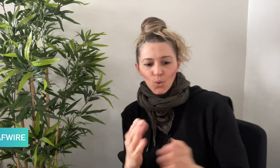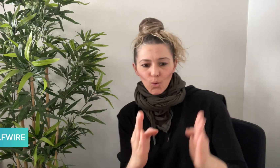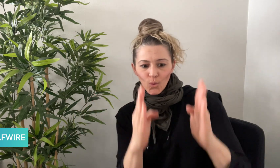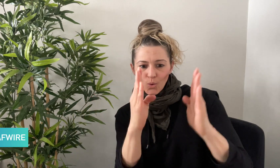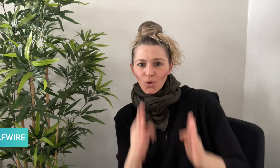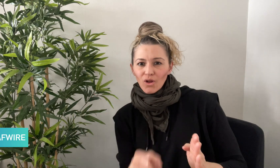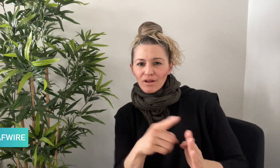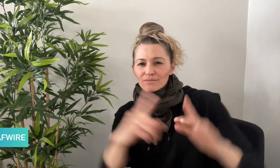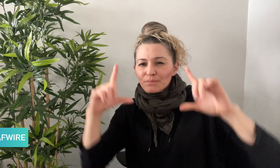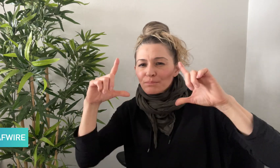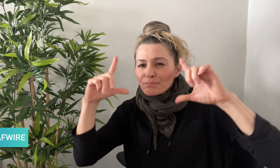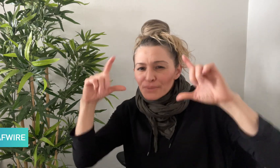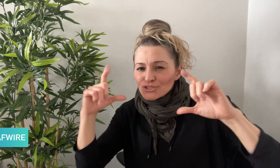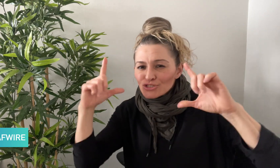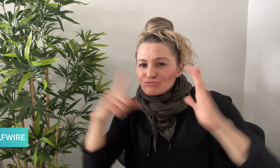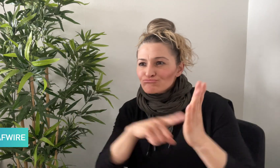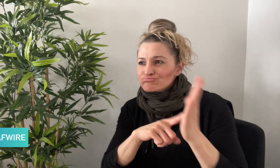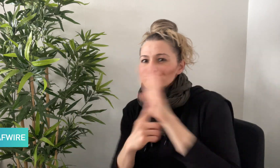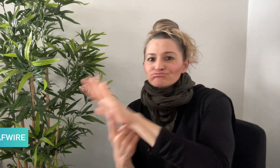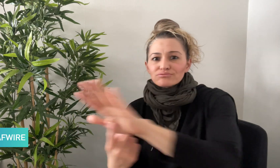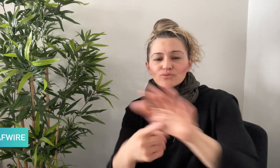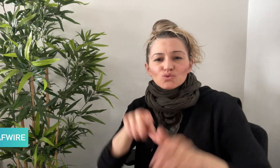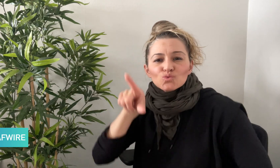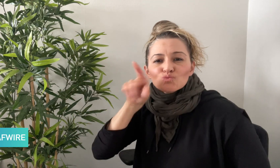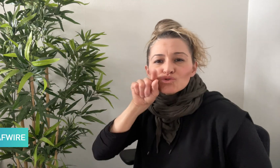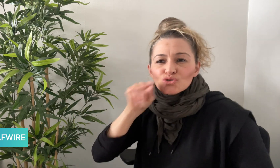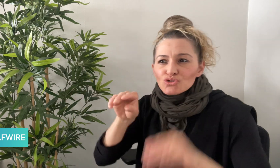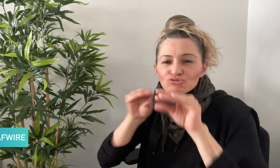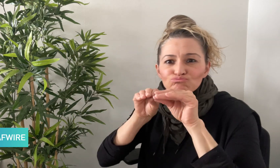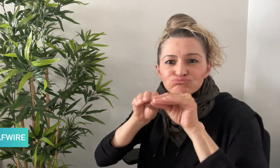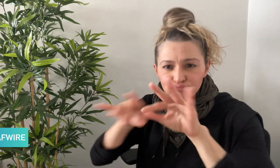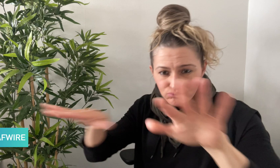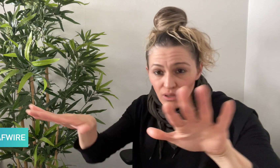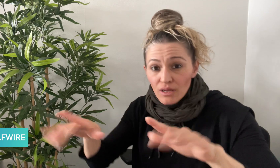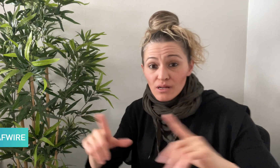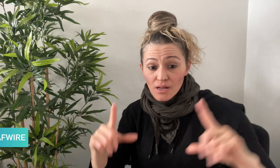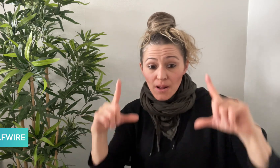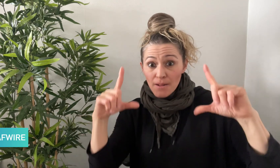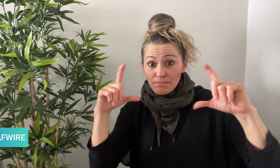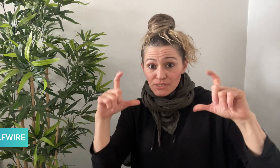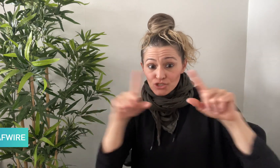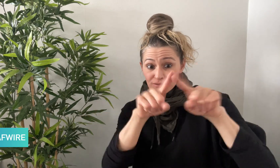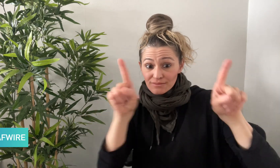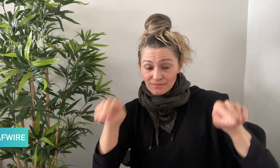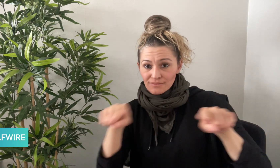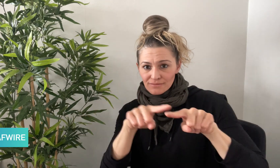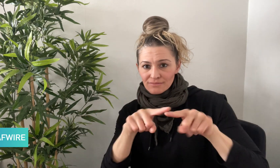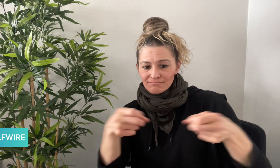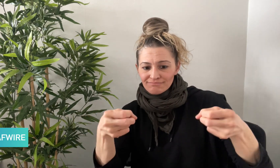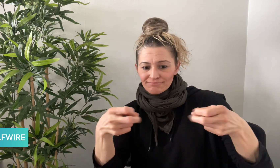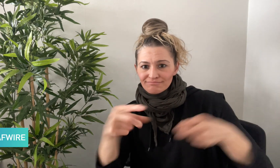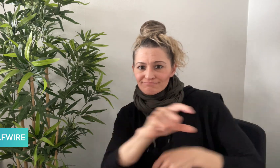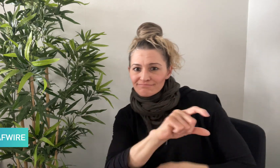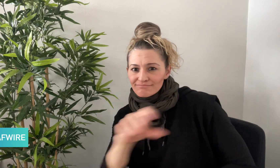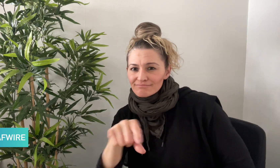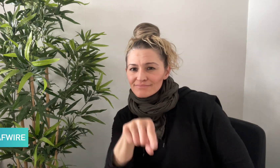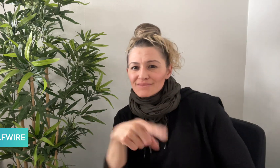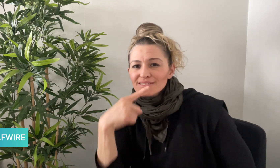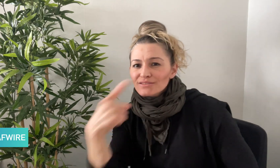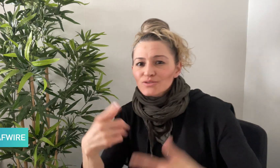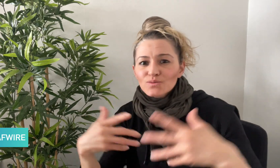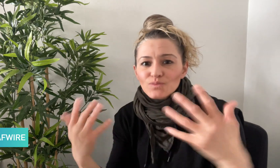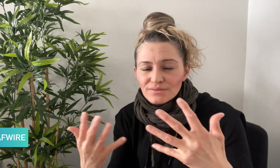on Twitter and captioned the photo: "It's very hard to do